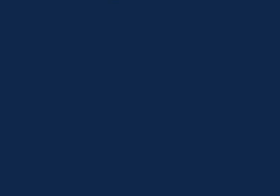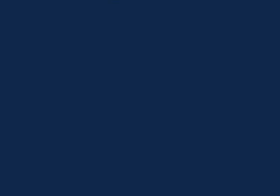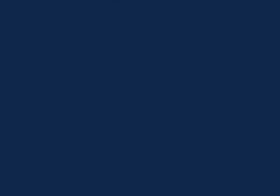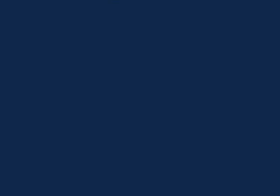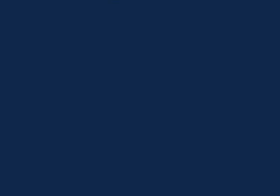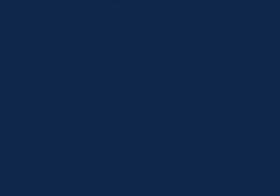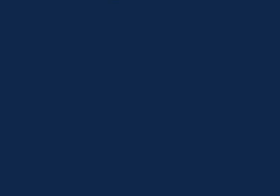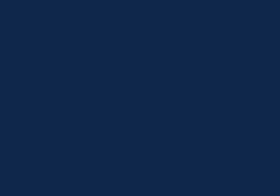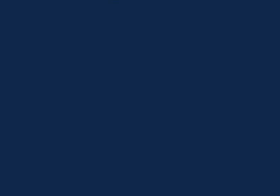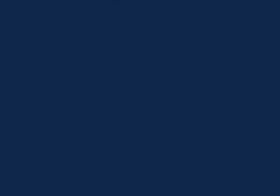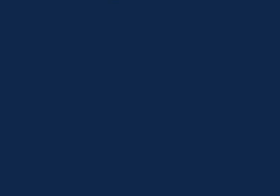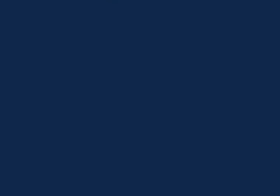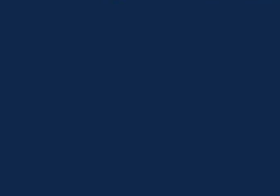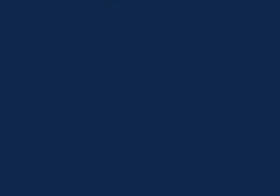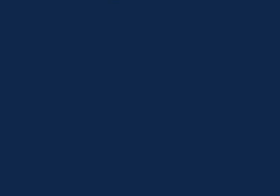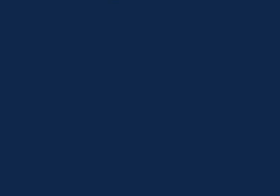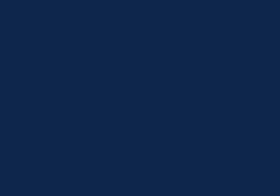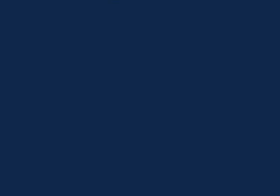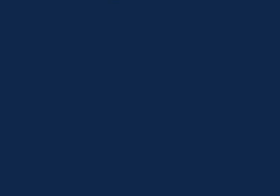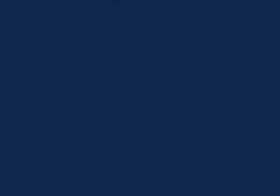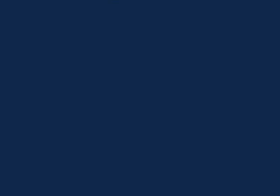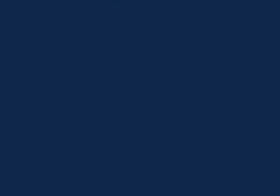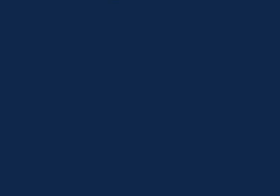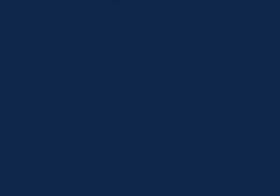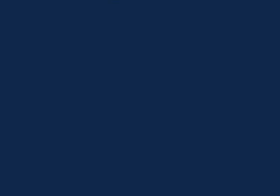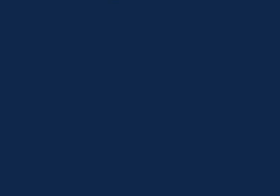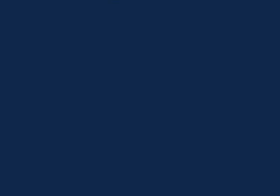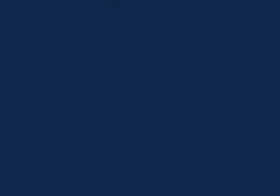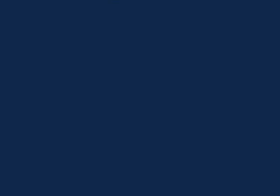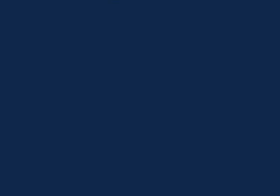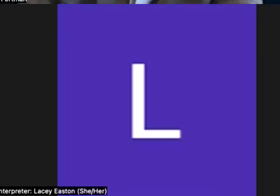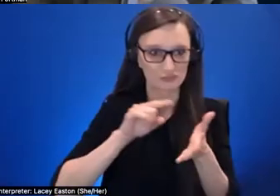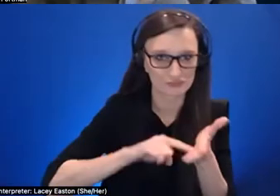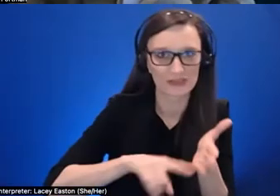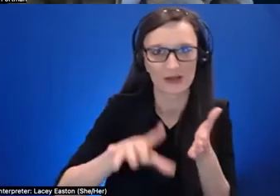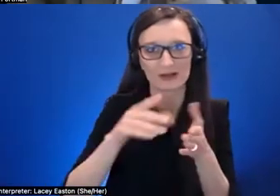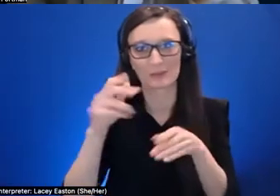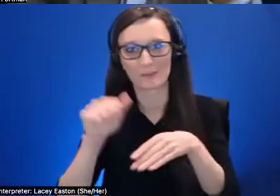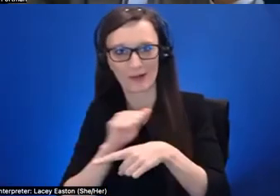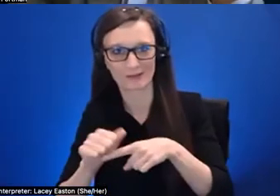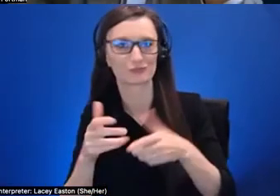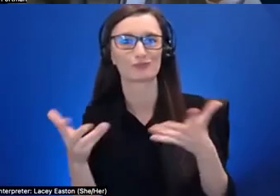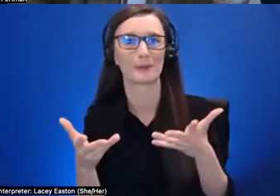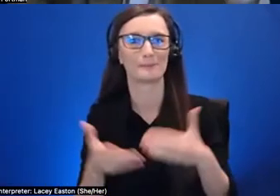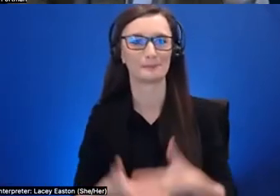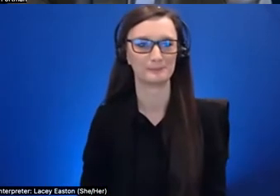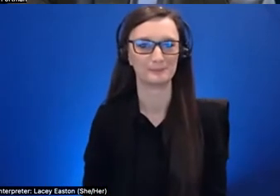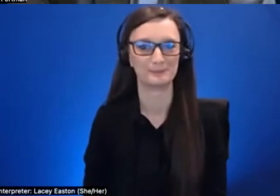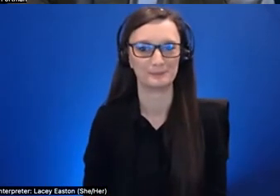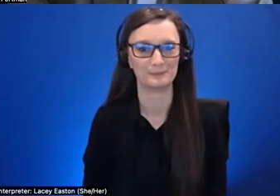the challenges you see in applying these research findings in practice